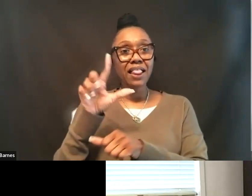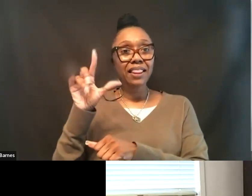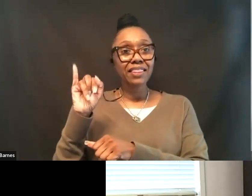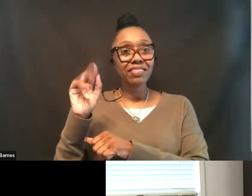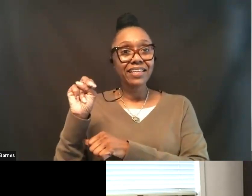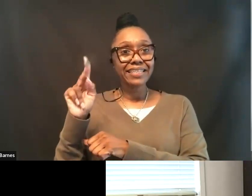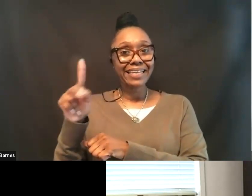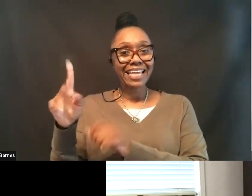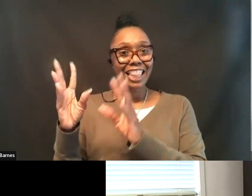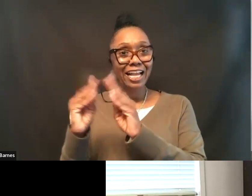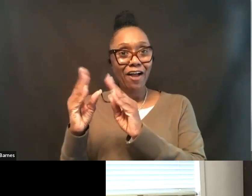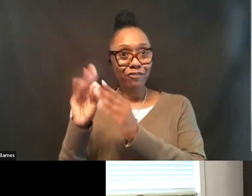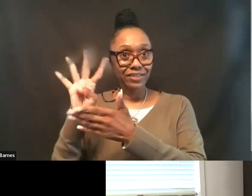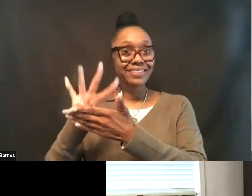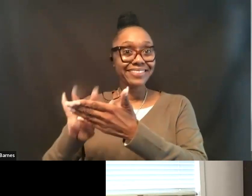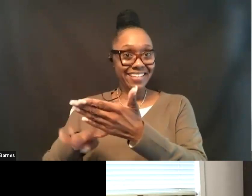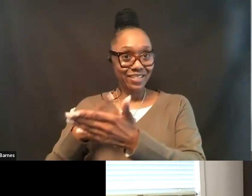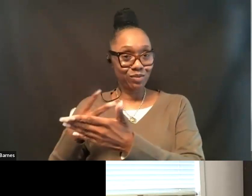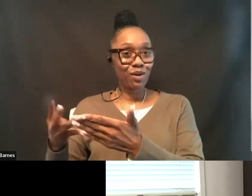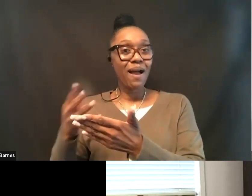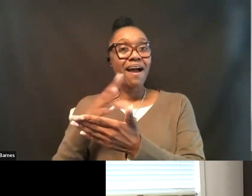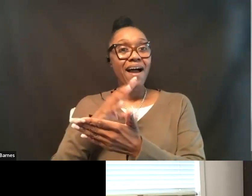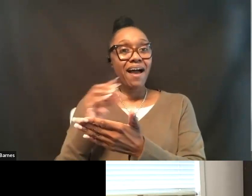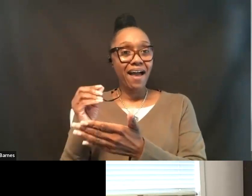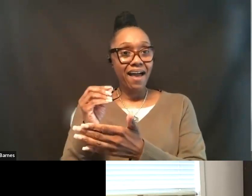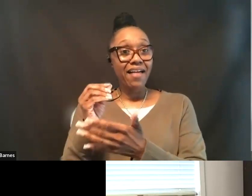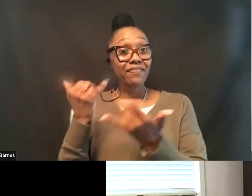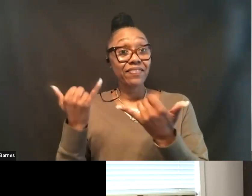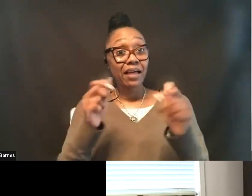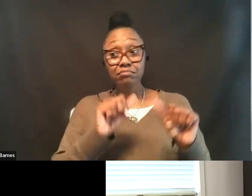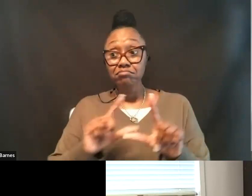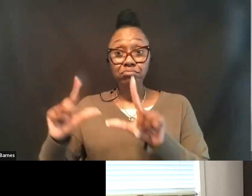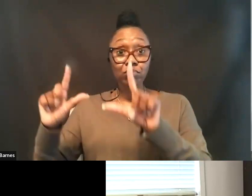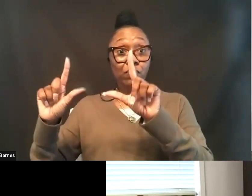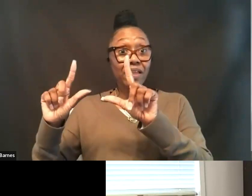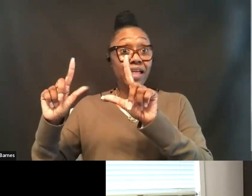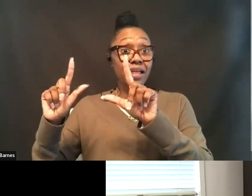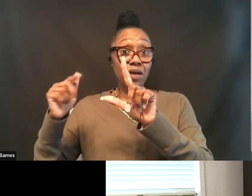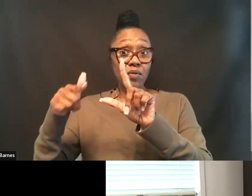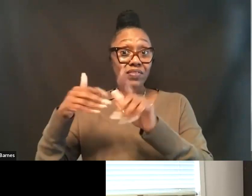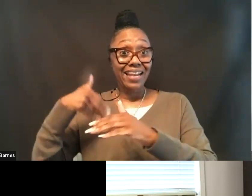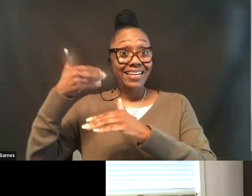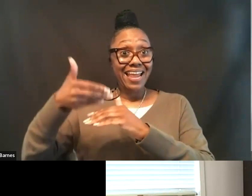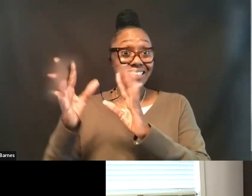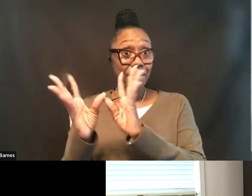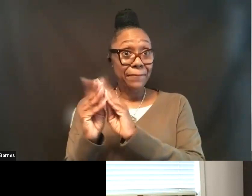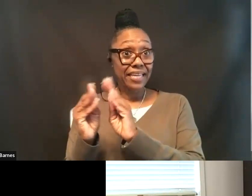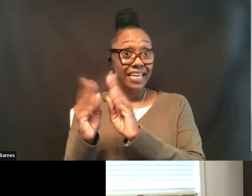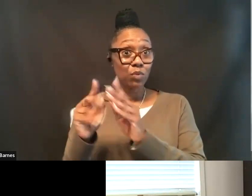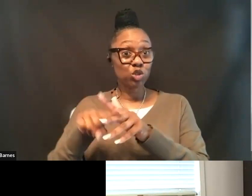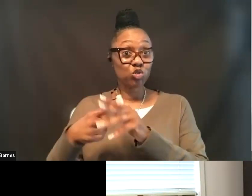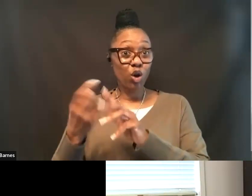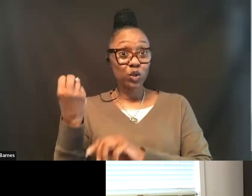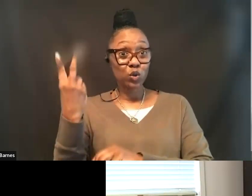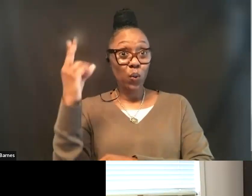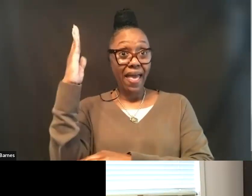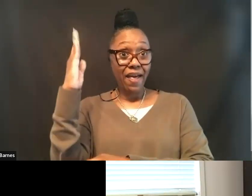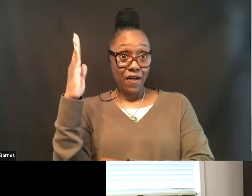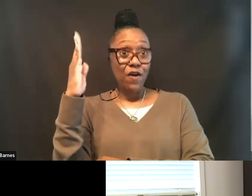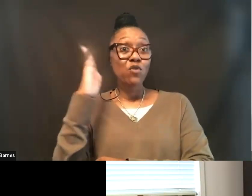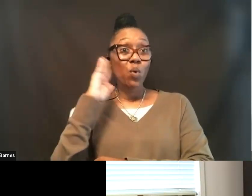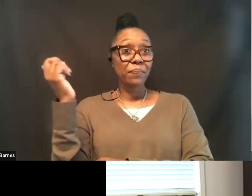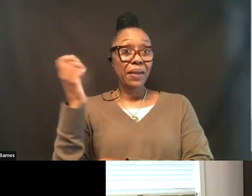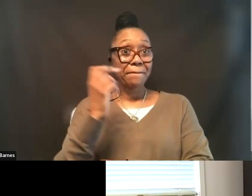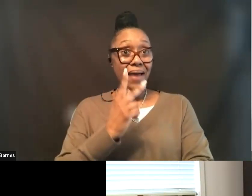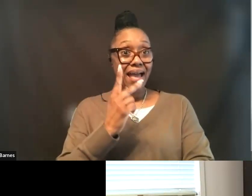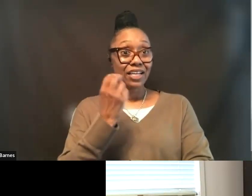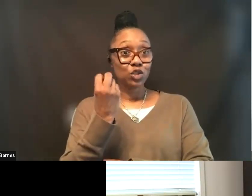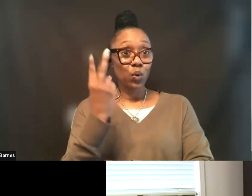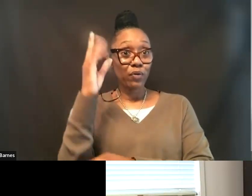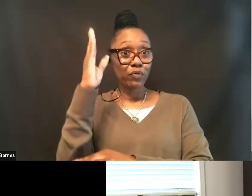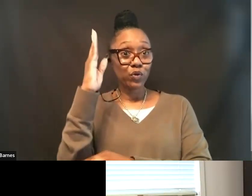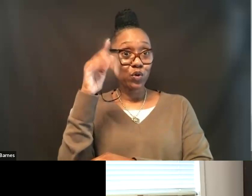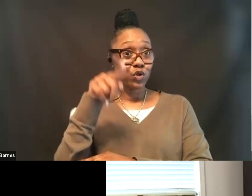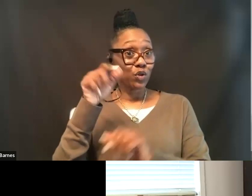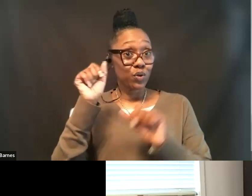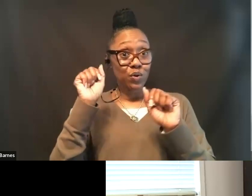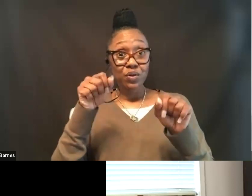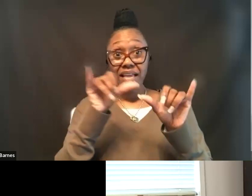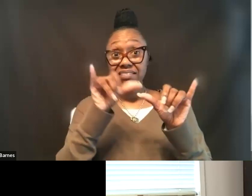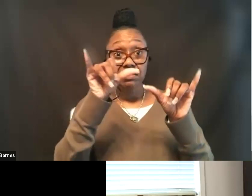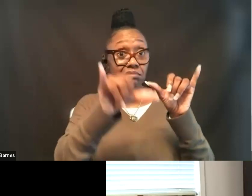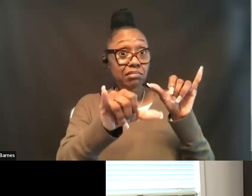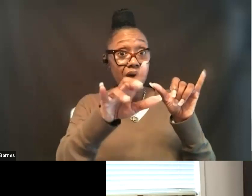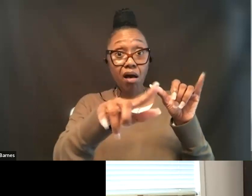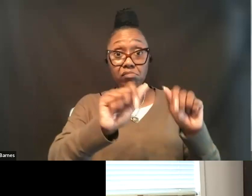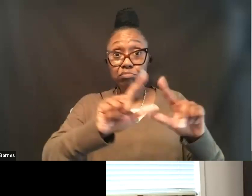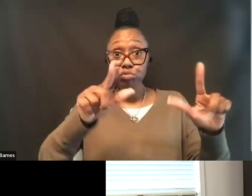The next session will begin at noon. So everyone grab something to eat and meet us here again at noon and you are all welcome to stay logged on during the break.